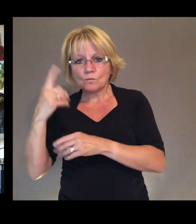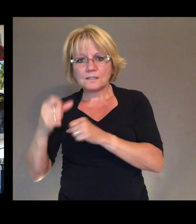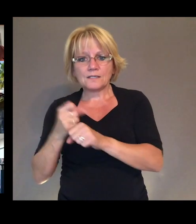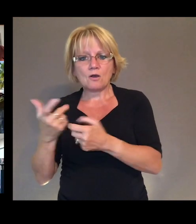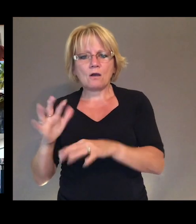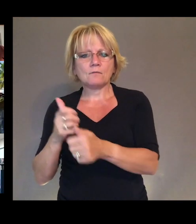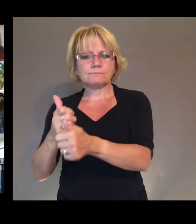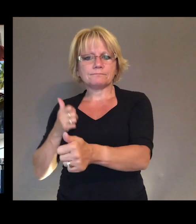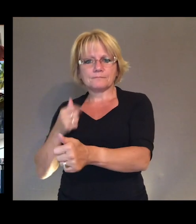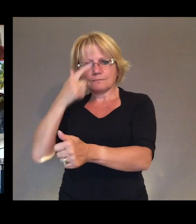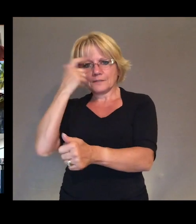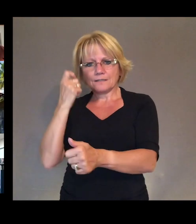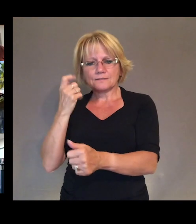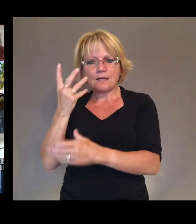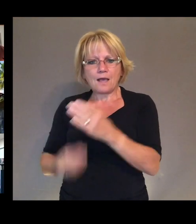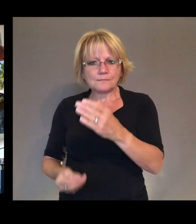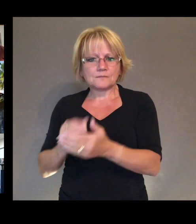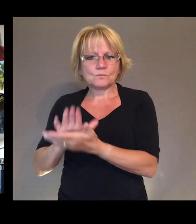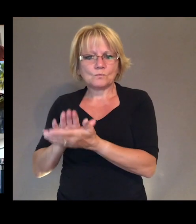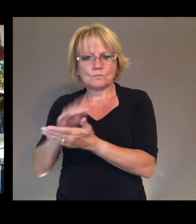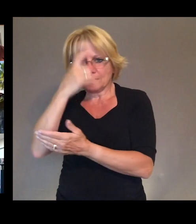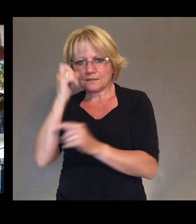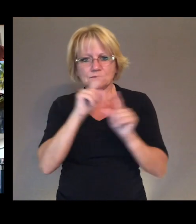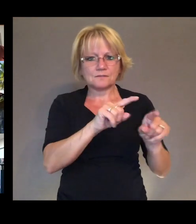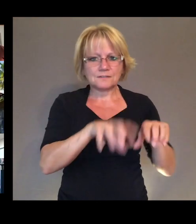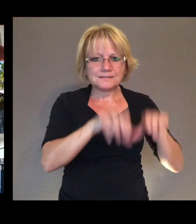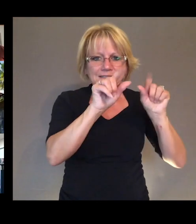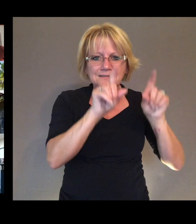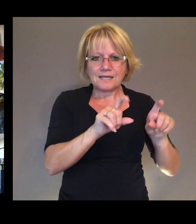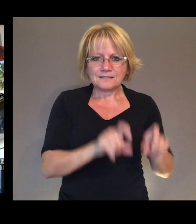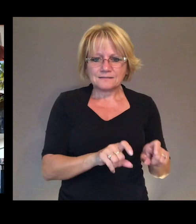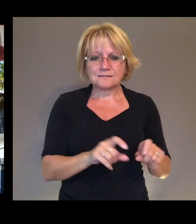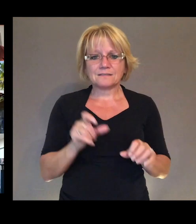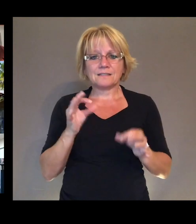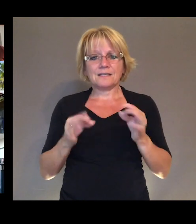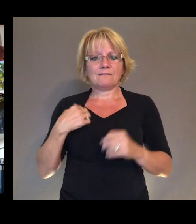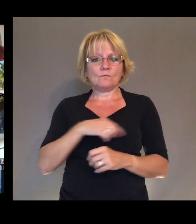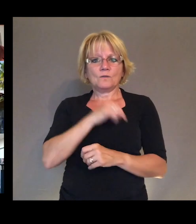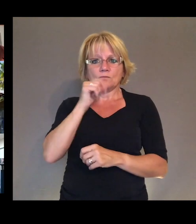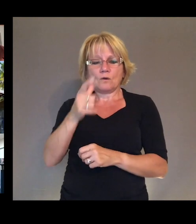So if we don't start to stand up for these students and say, hey, we need to change. We need to make this stop.